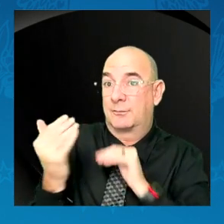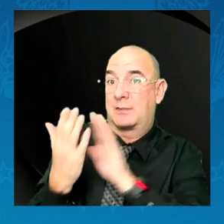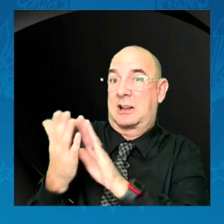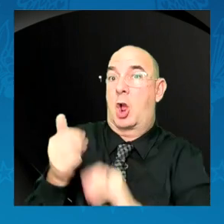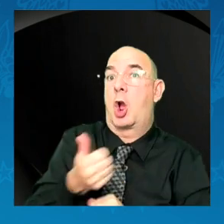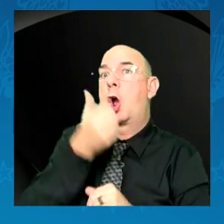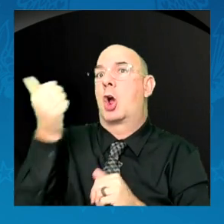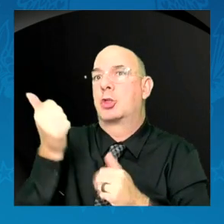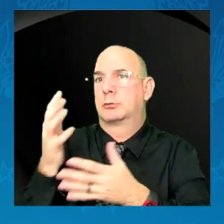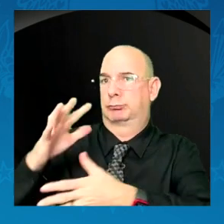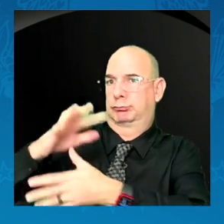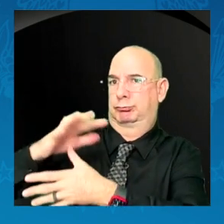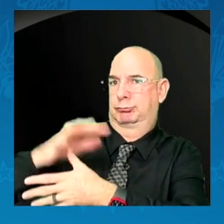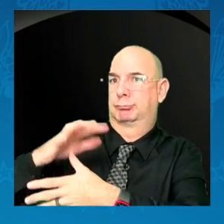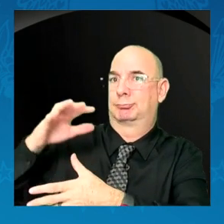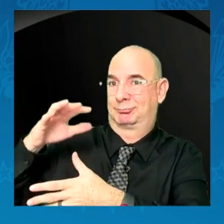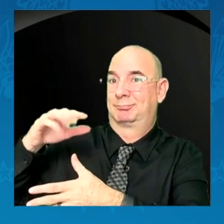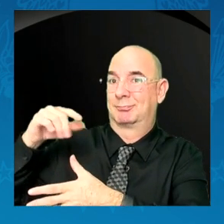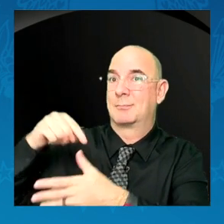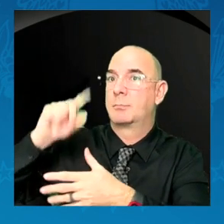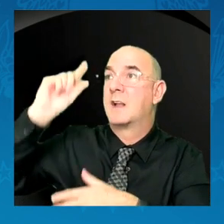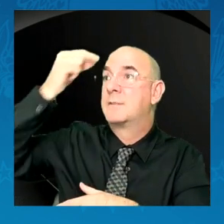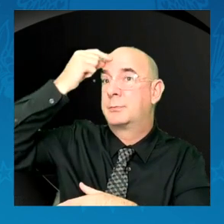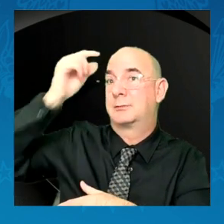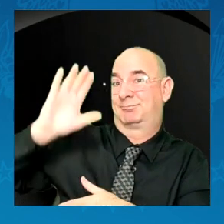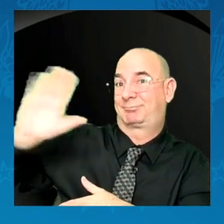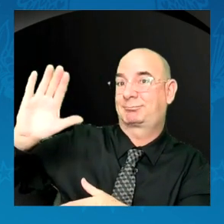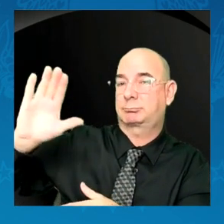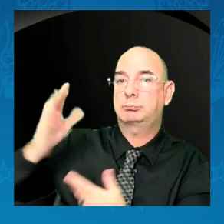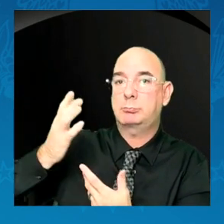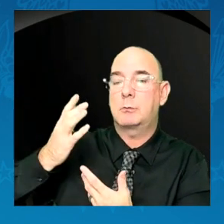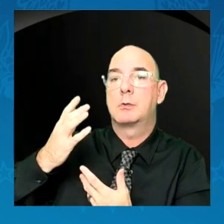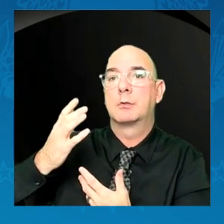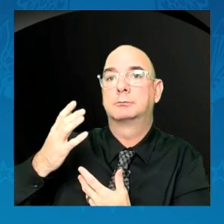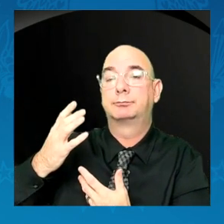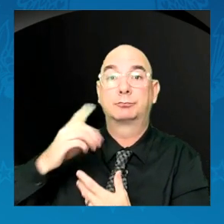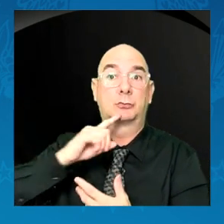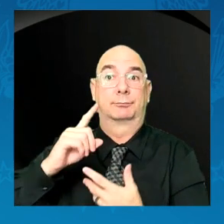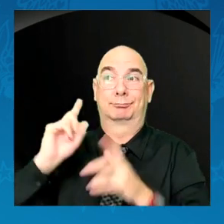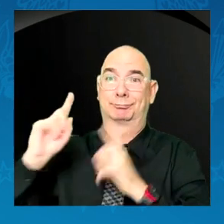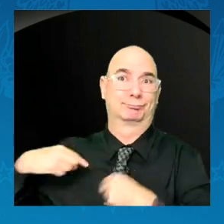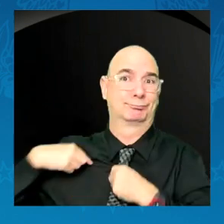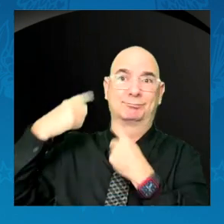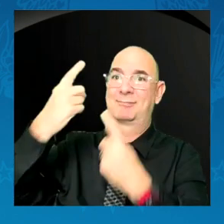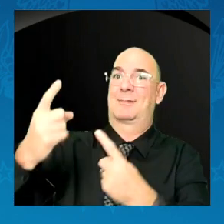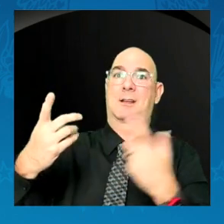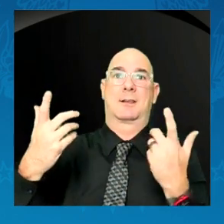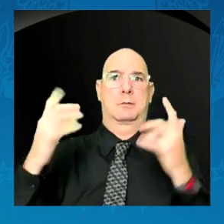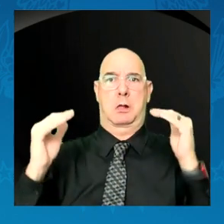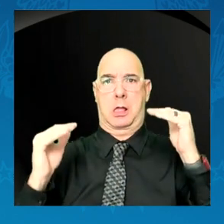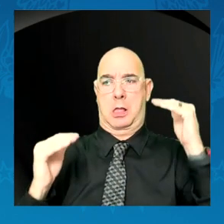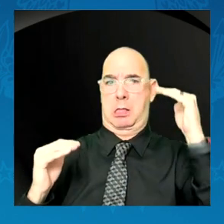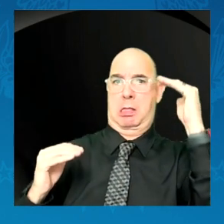It tackles longstanding inequities in flood insurance pricing by fixing a system in which policyholders